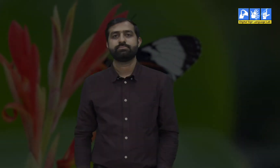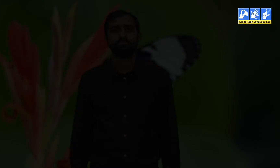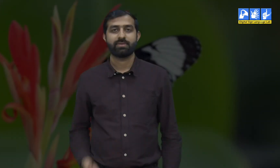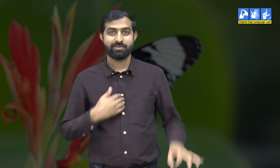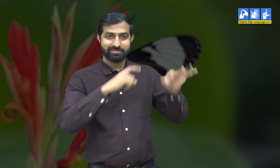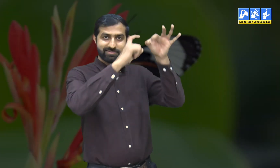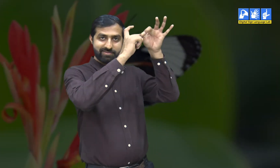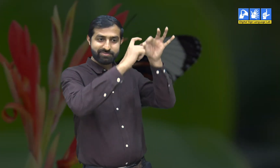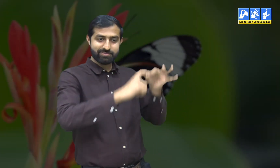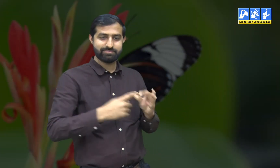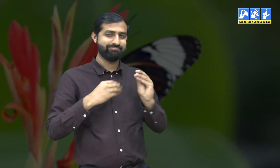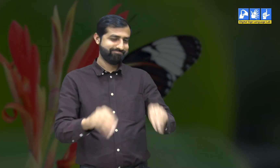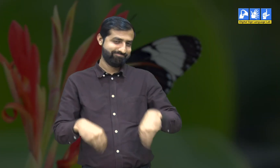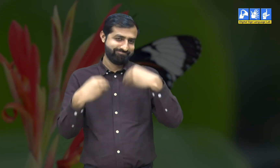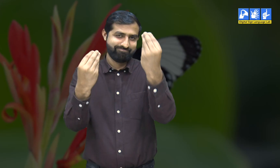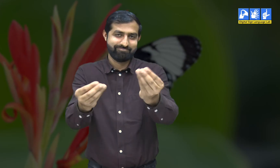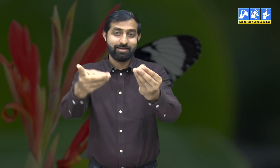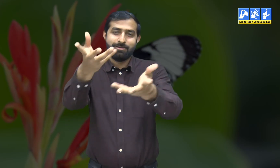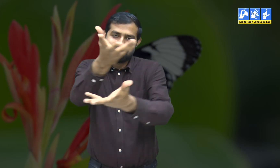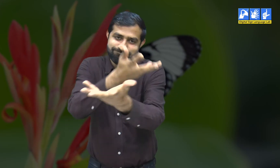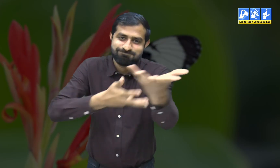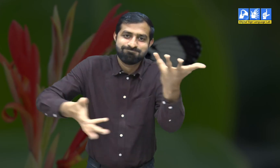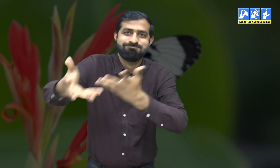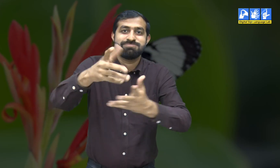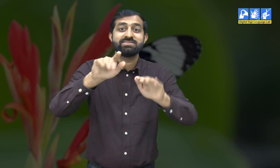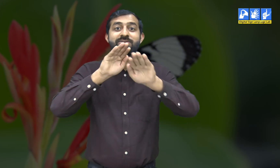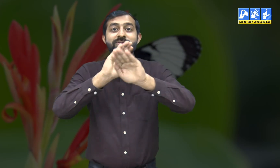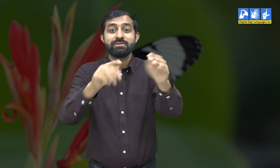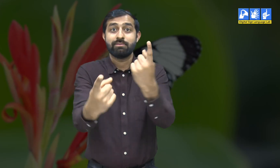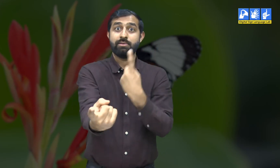Now I will give some questions for you students to discuss in class.